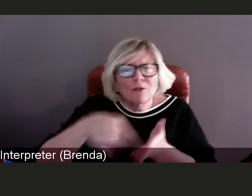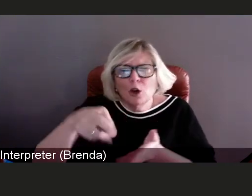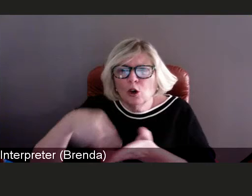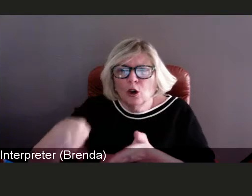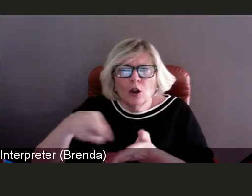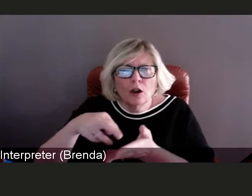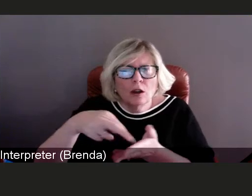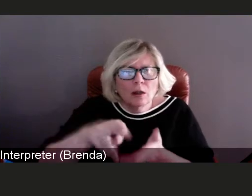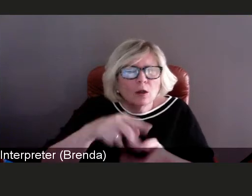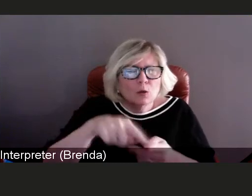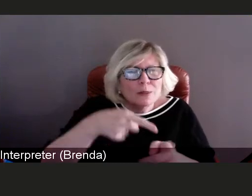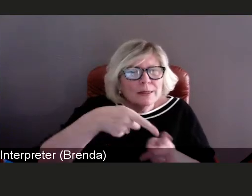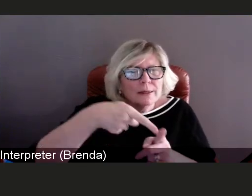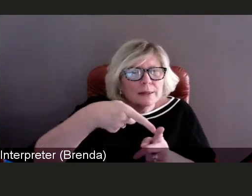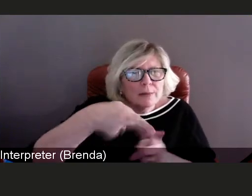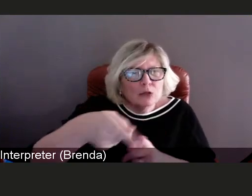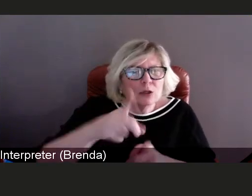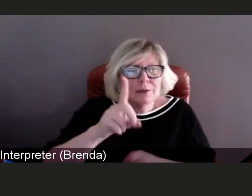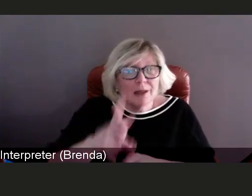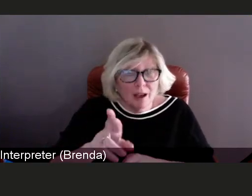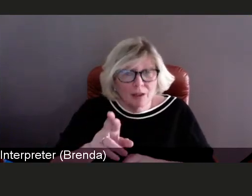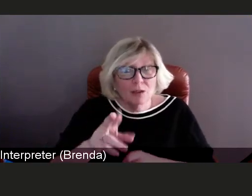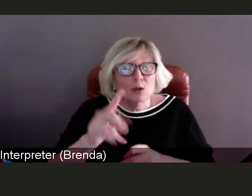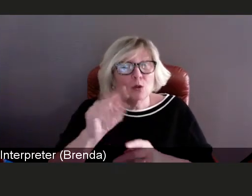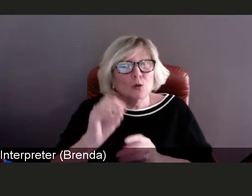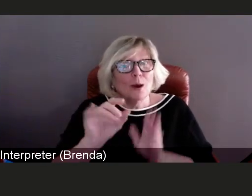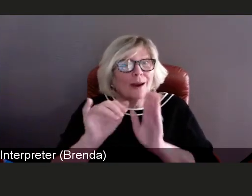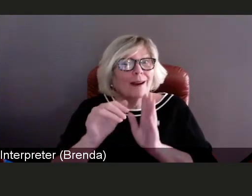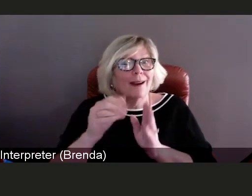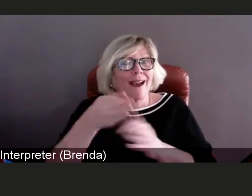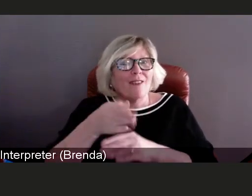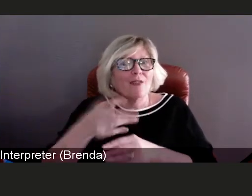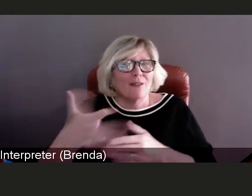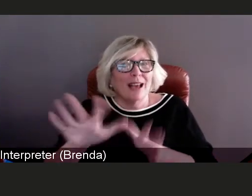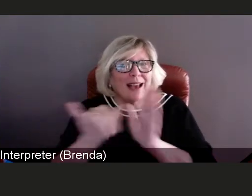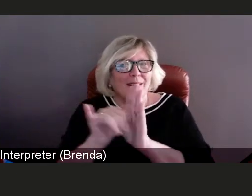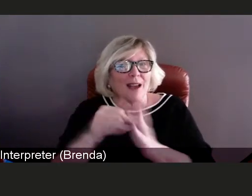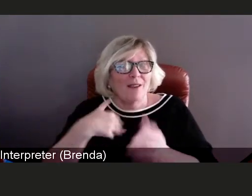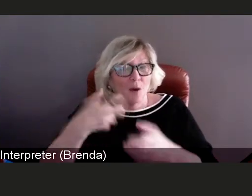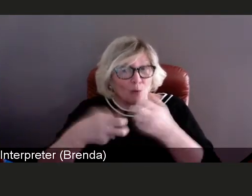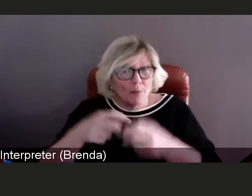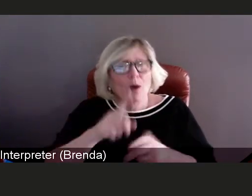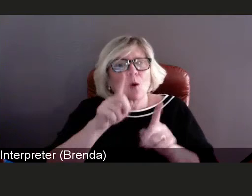of all the problems that were identified that we will have cardiac, neurosurgical,